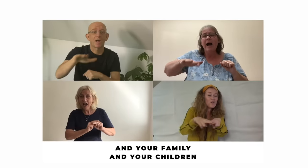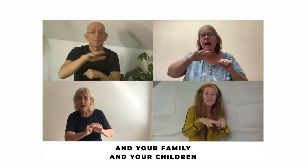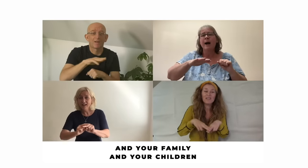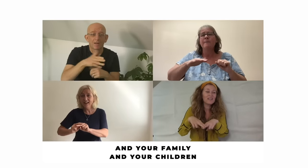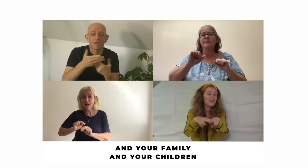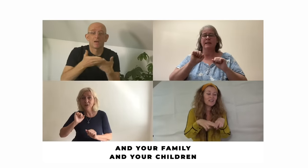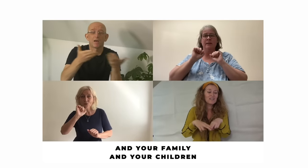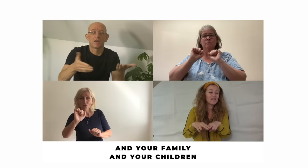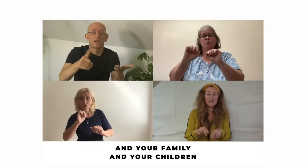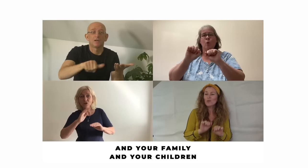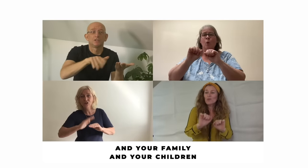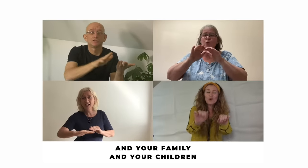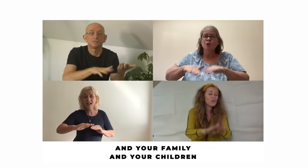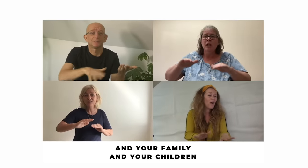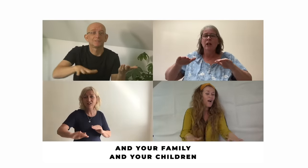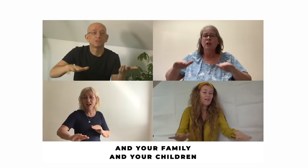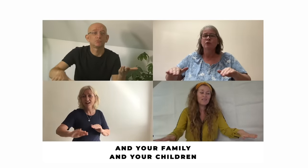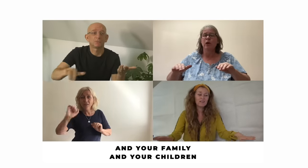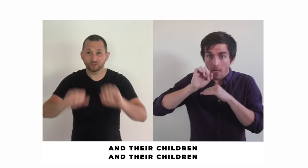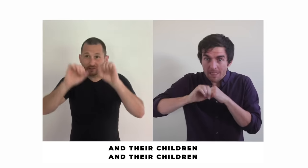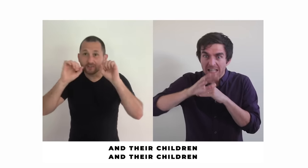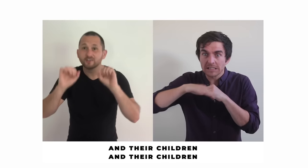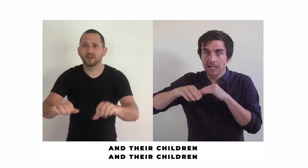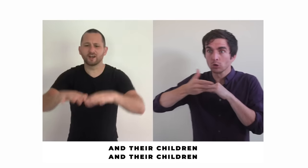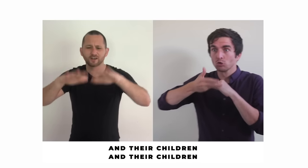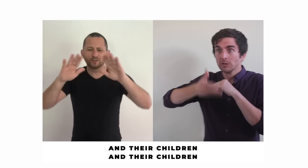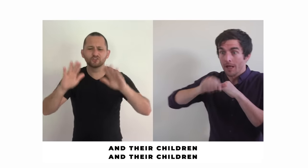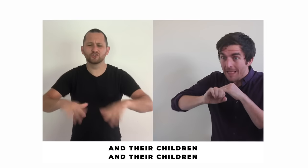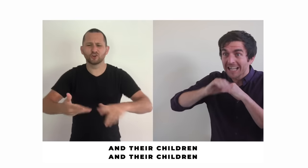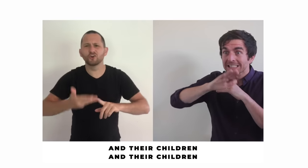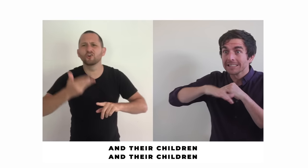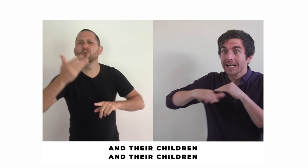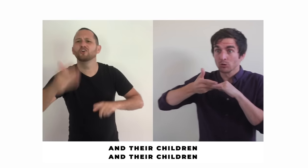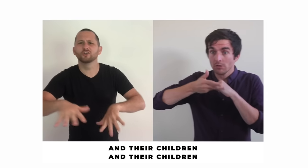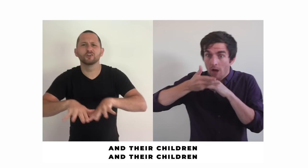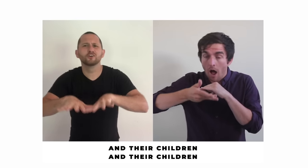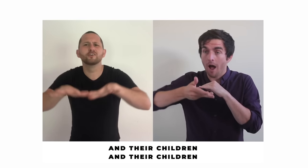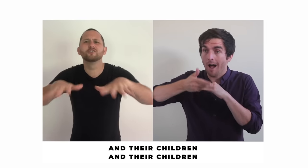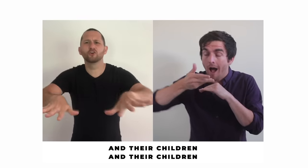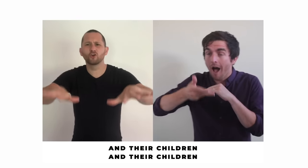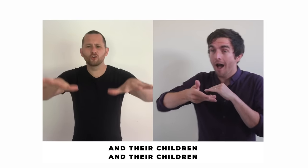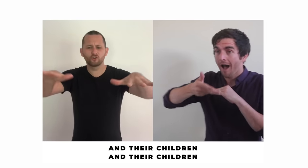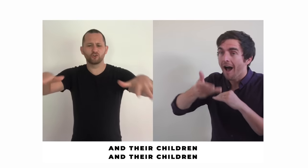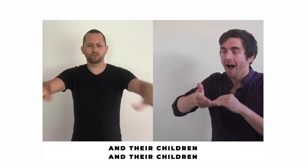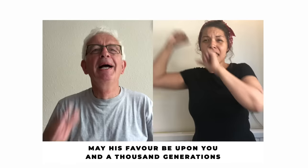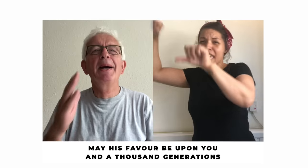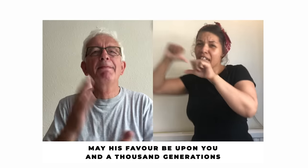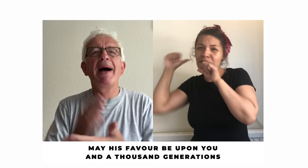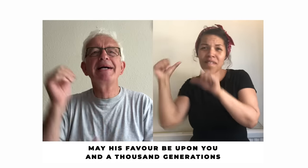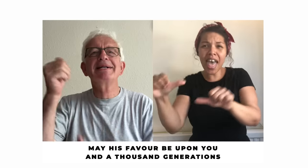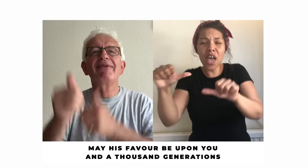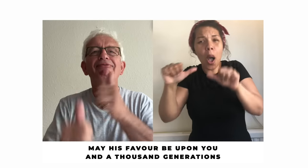And your family and your children And their children and their children